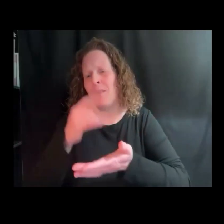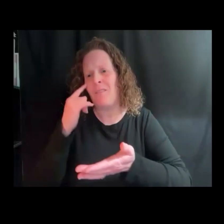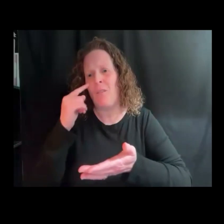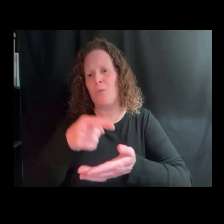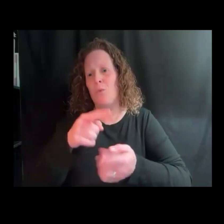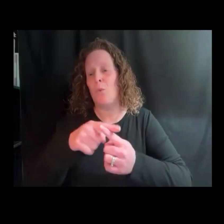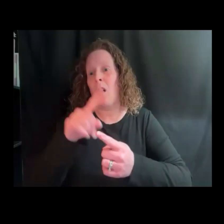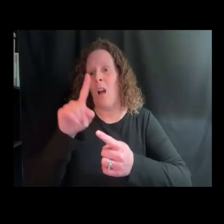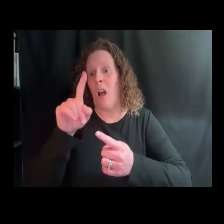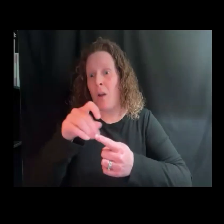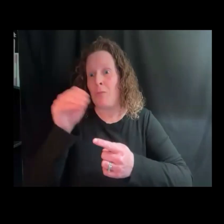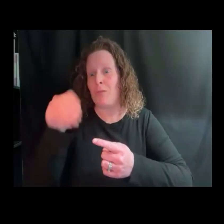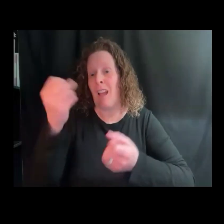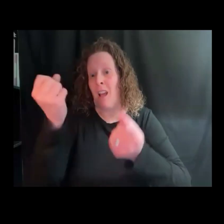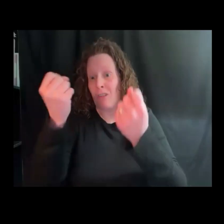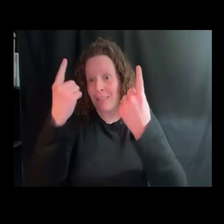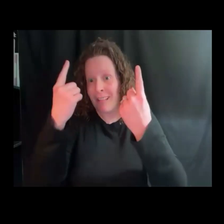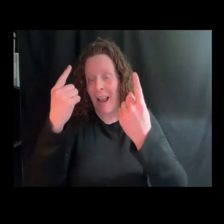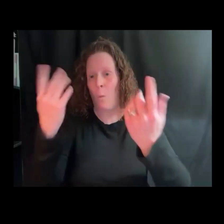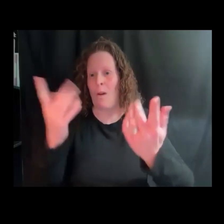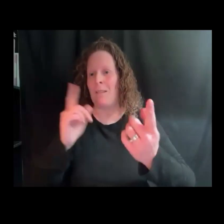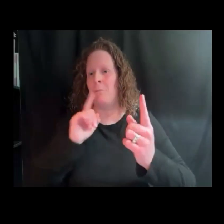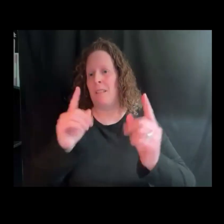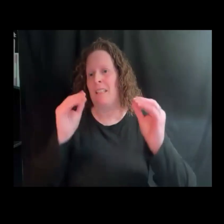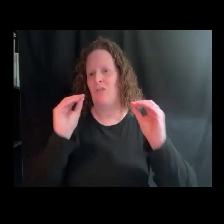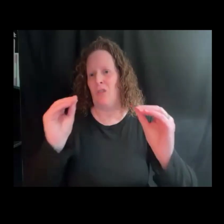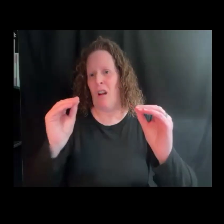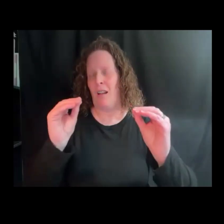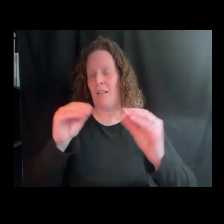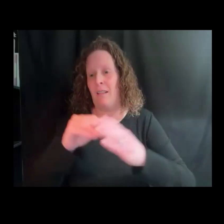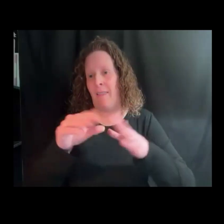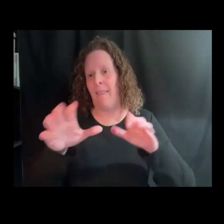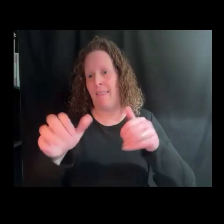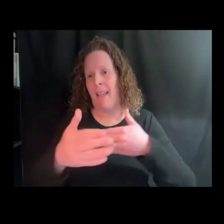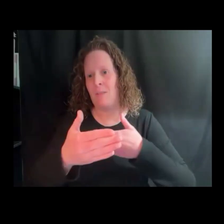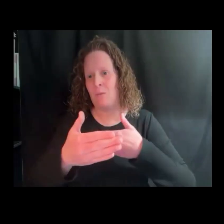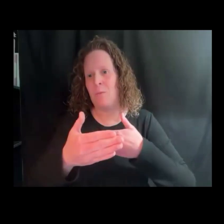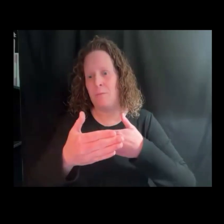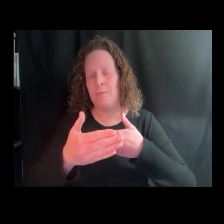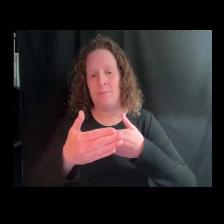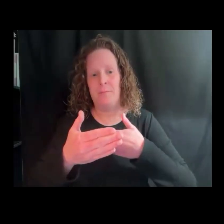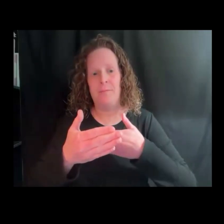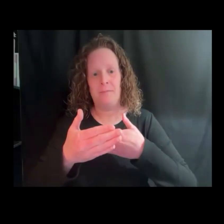then they're trying to get this information without good basis for language originally. They're trying